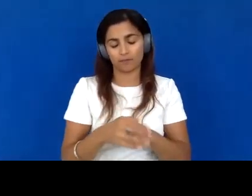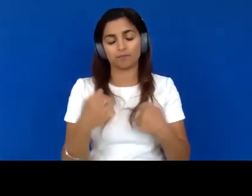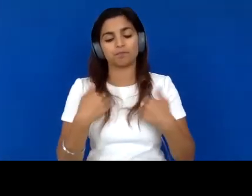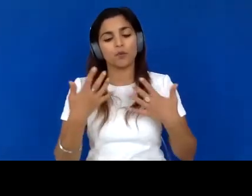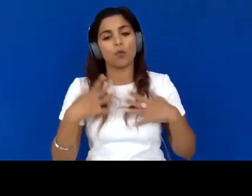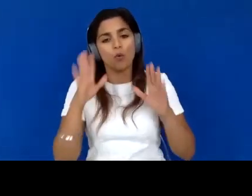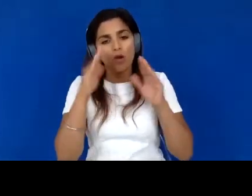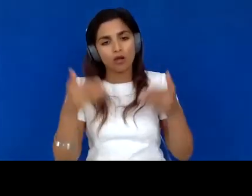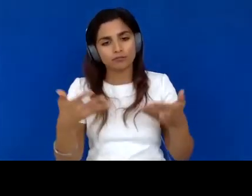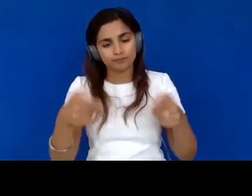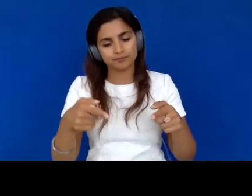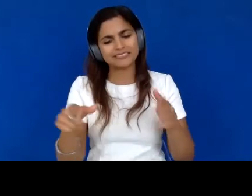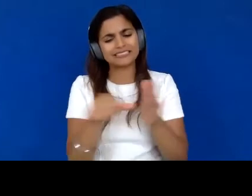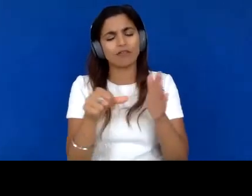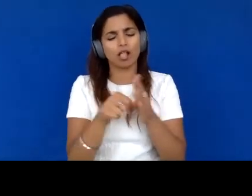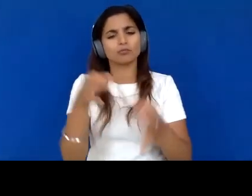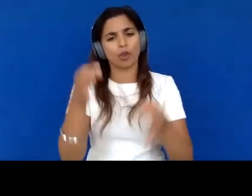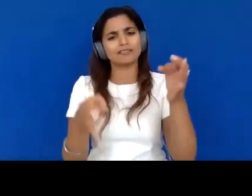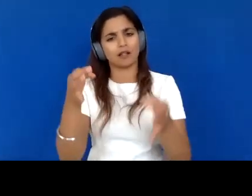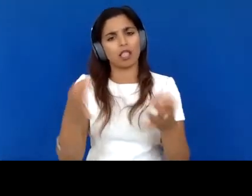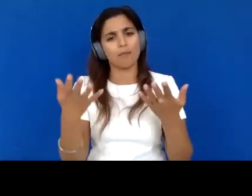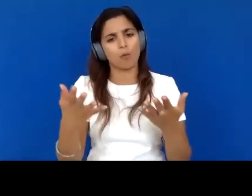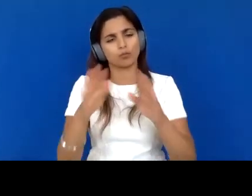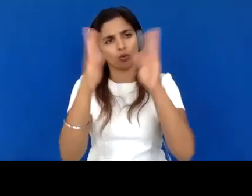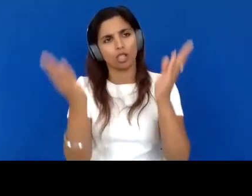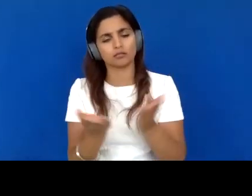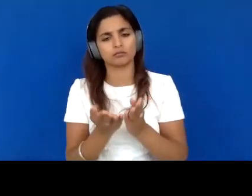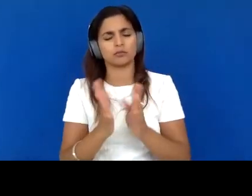seeing significant violence being enacted on black/brown dizzyness talath